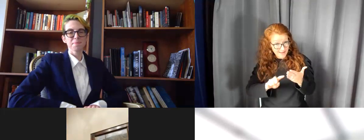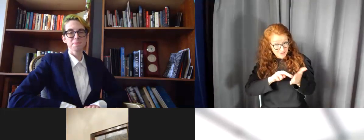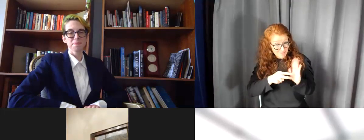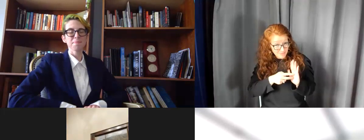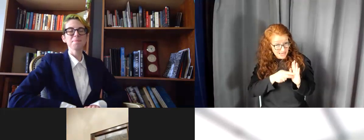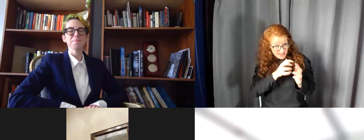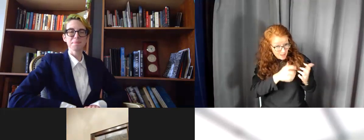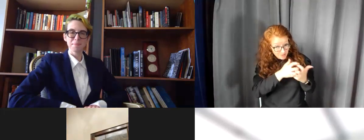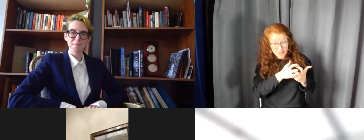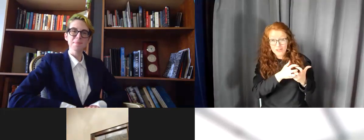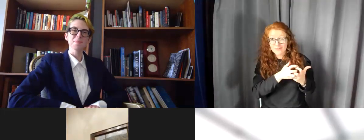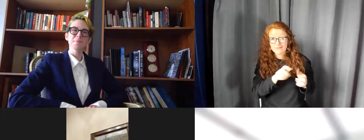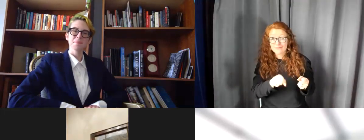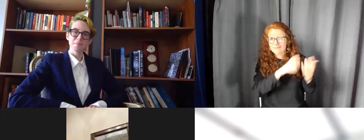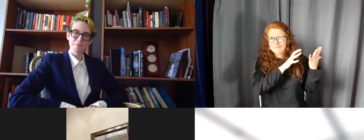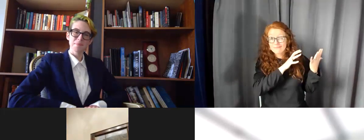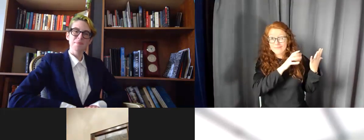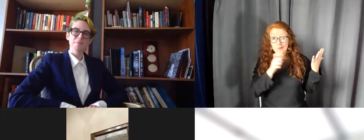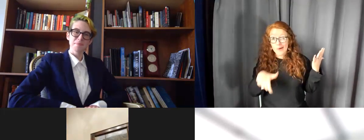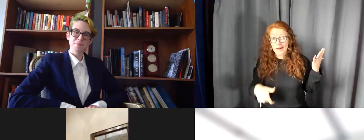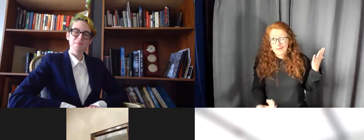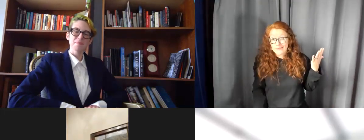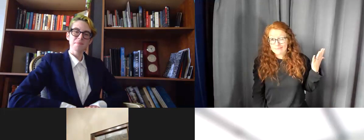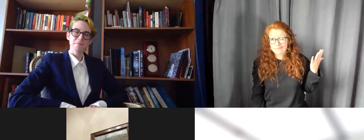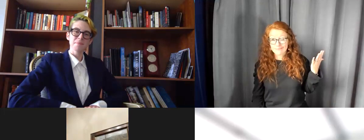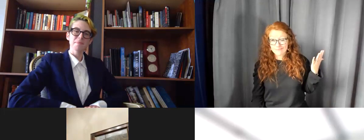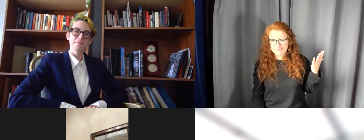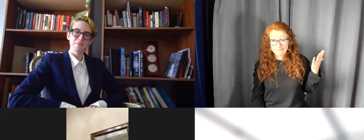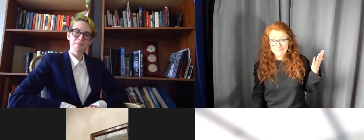Jordan Radford: and I mean that literally. Jordan Radford: Hi.